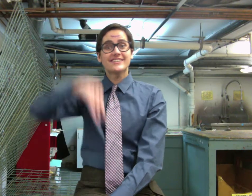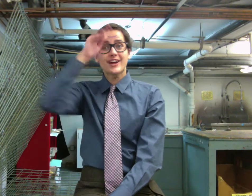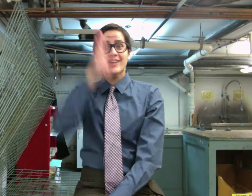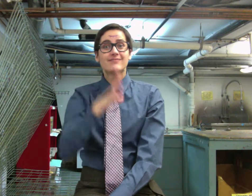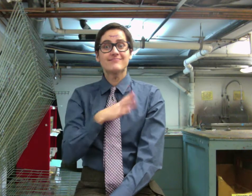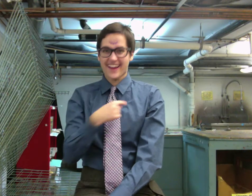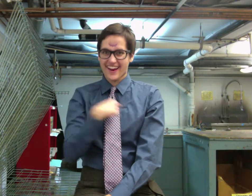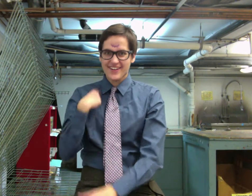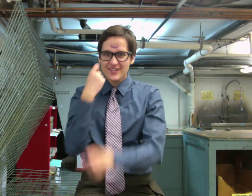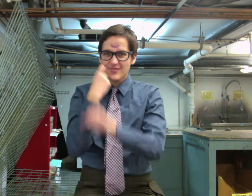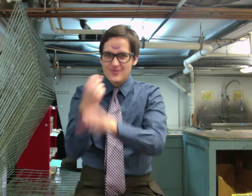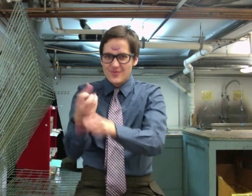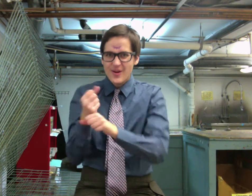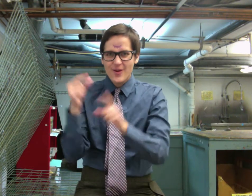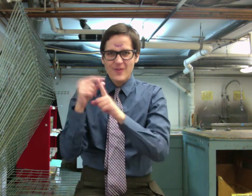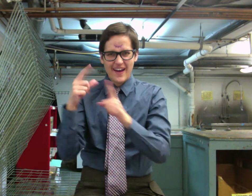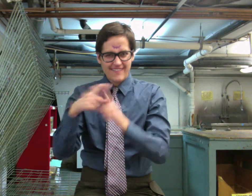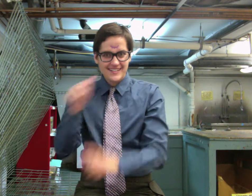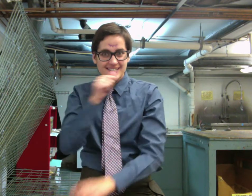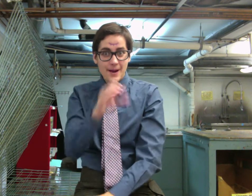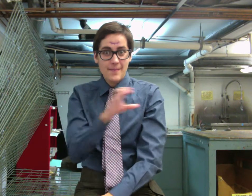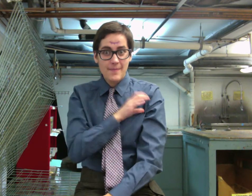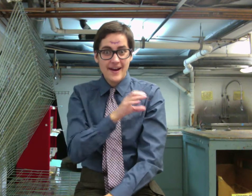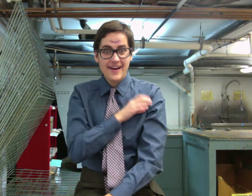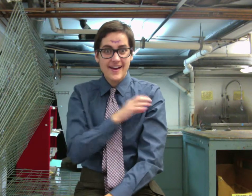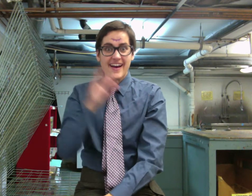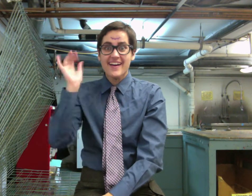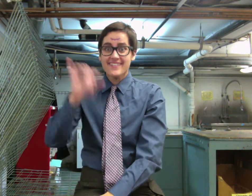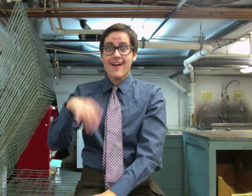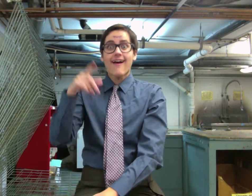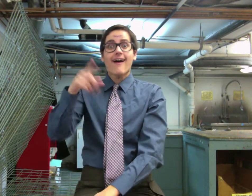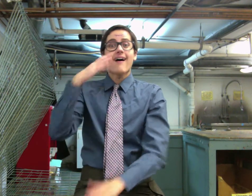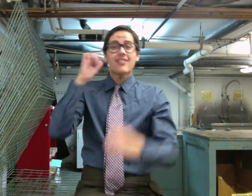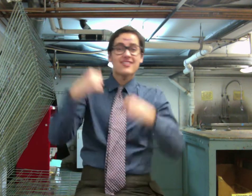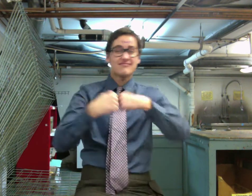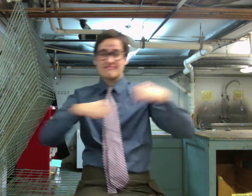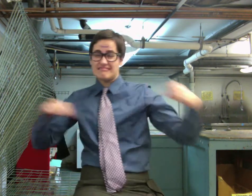Ladies and gentlemen, we have just received word from secret police that the